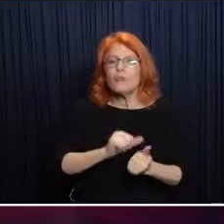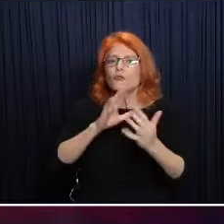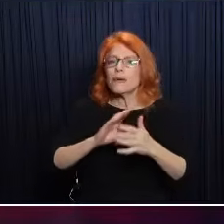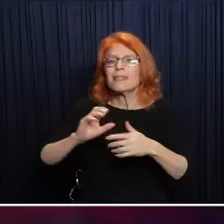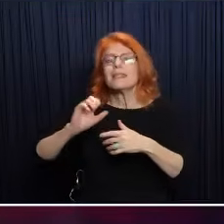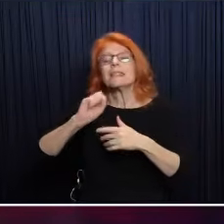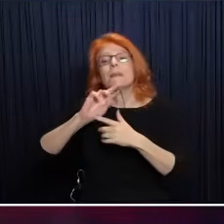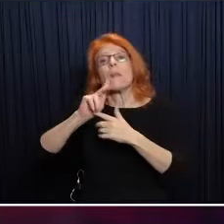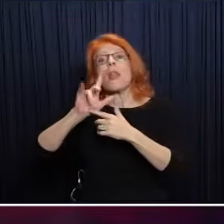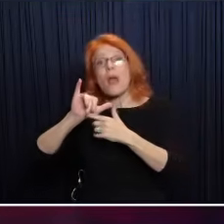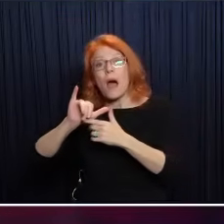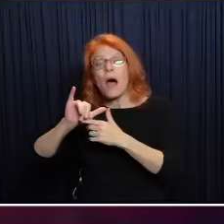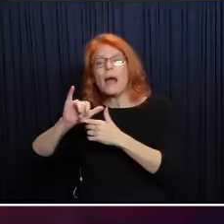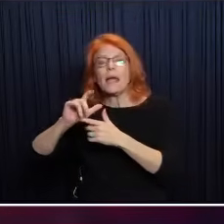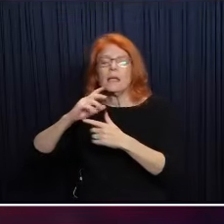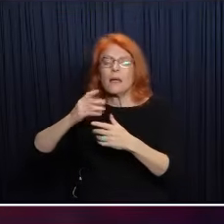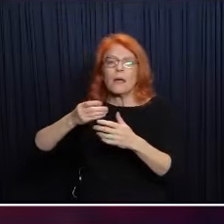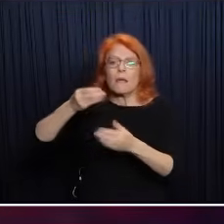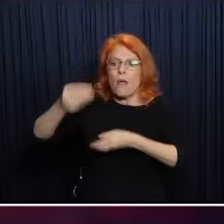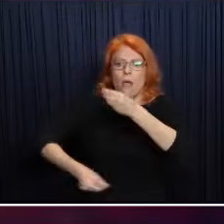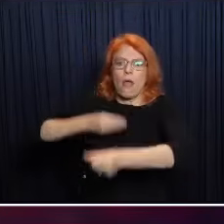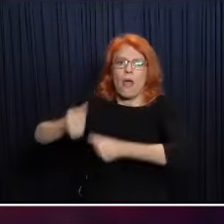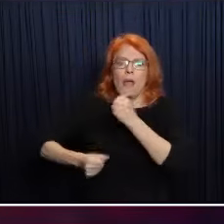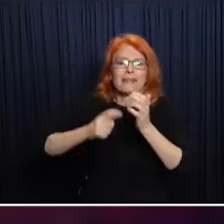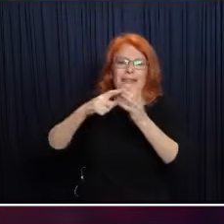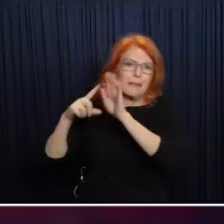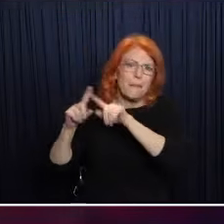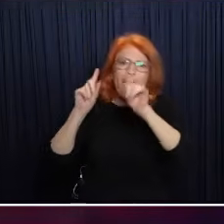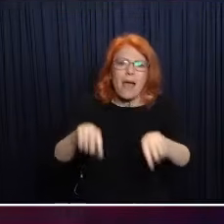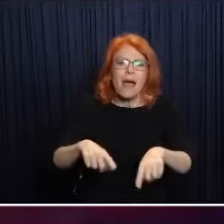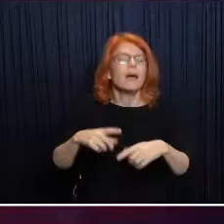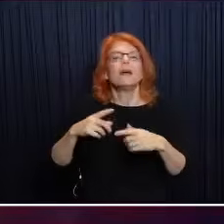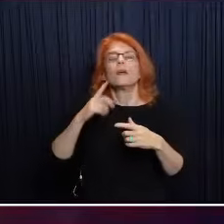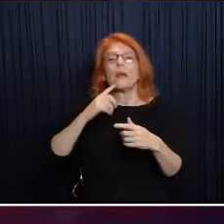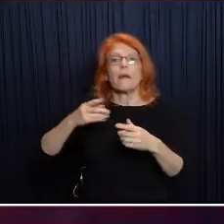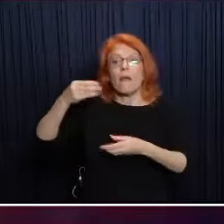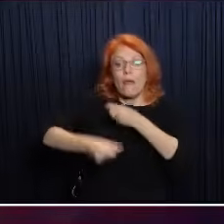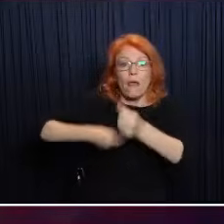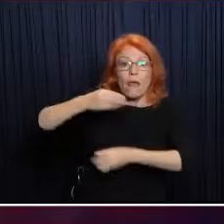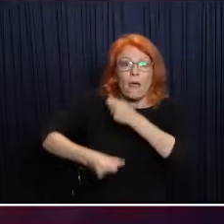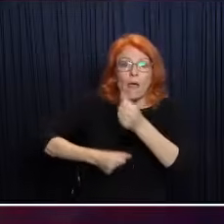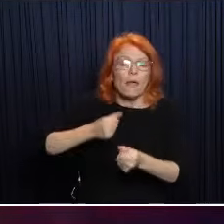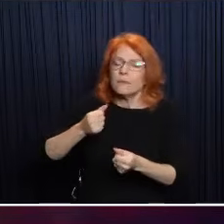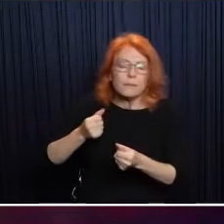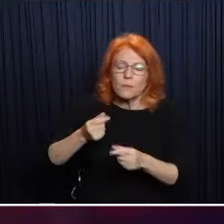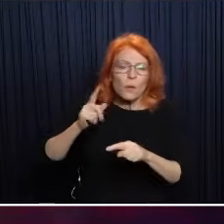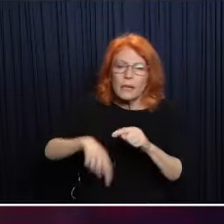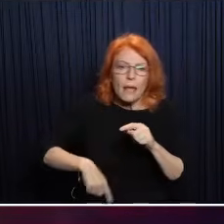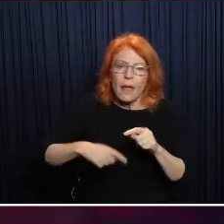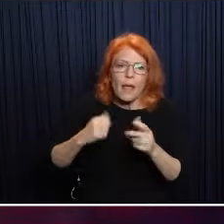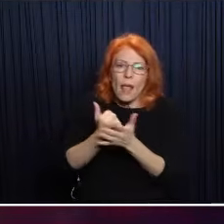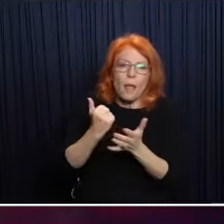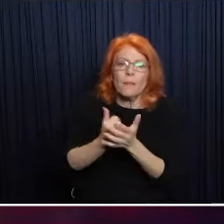THE REALITY IS WE STARTED TO ADDRESS THE SUPPLY SIDE OF THE PROBLEM AND WE STOPPED THROWING